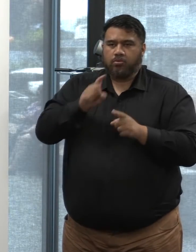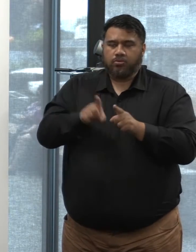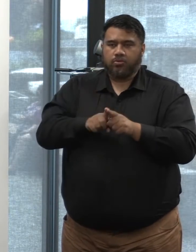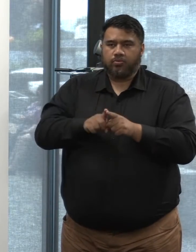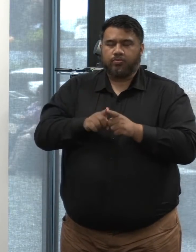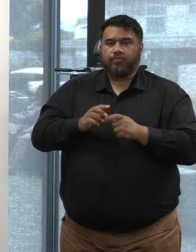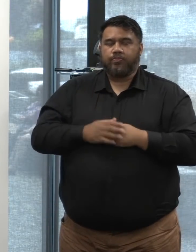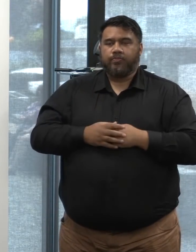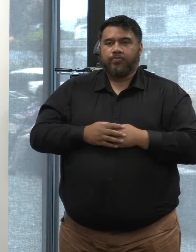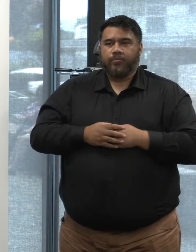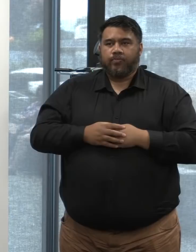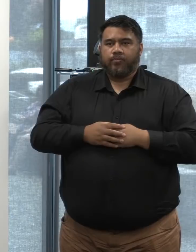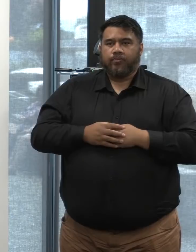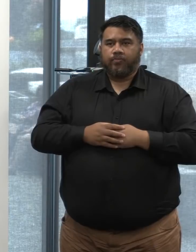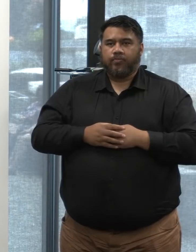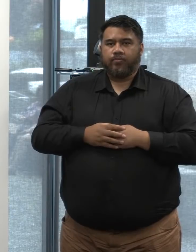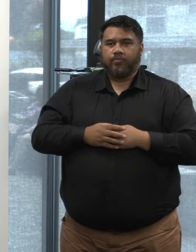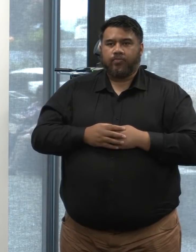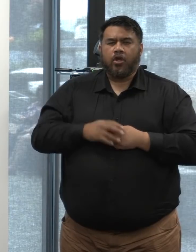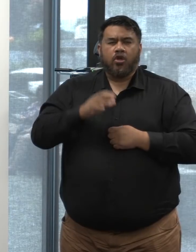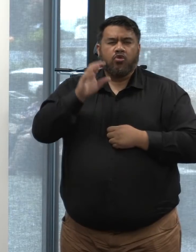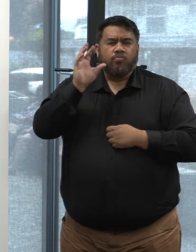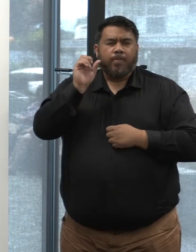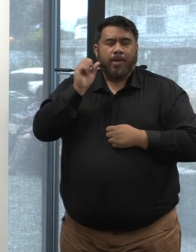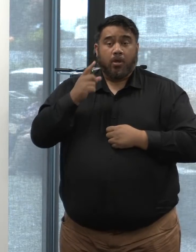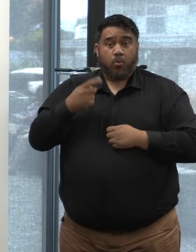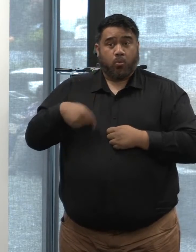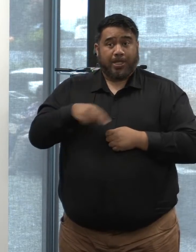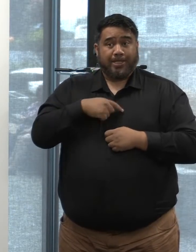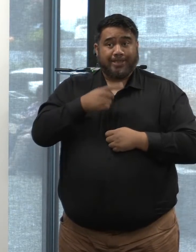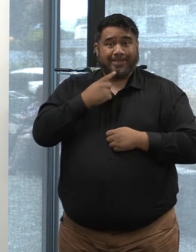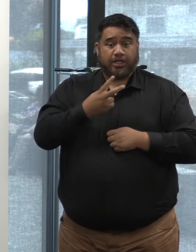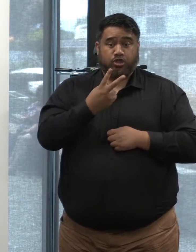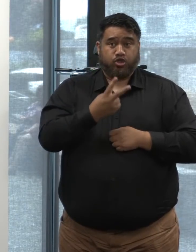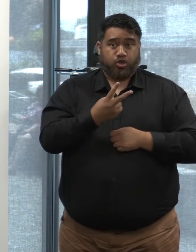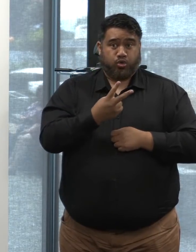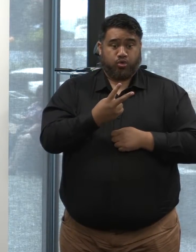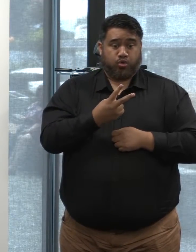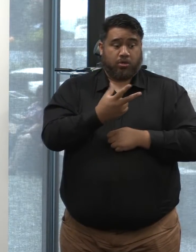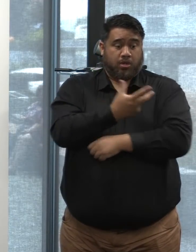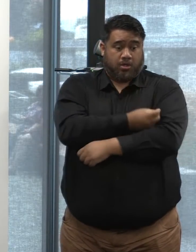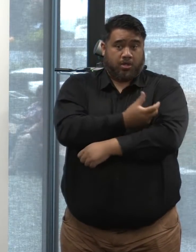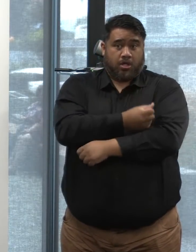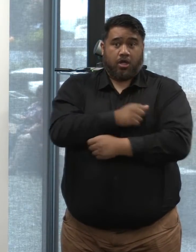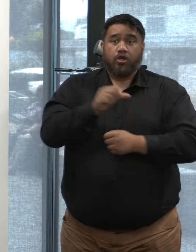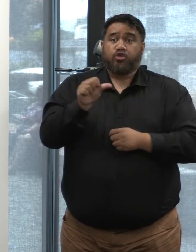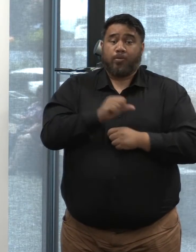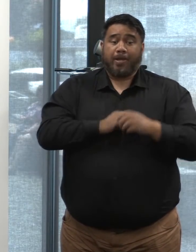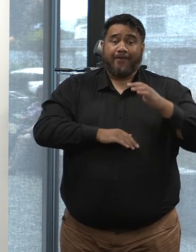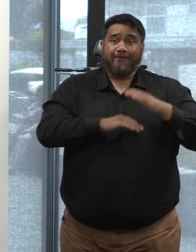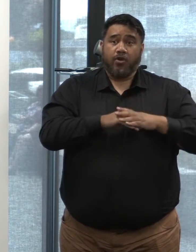people. Many people, of course, we were